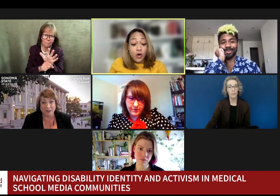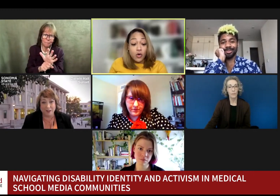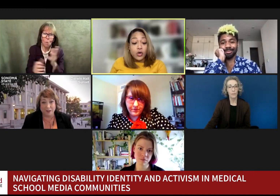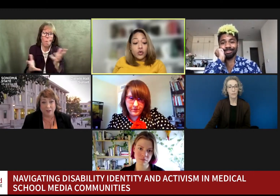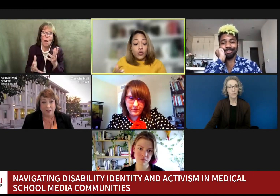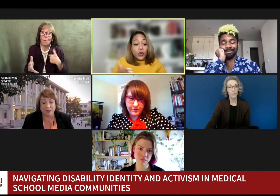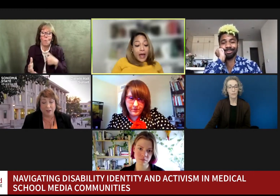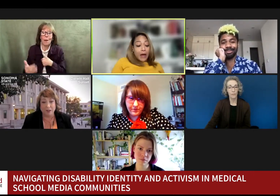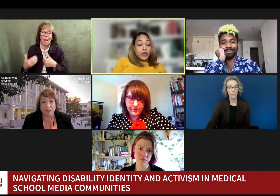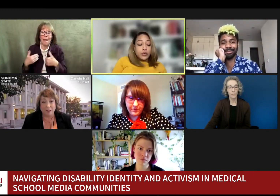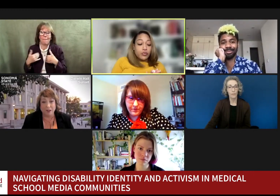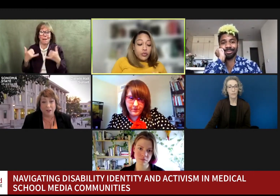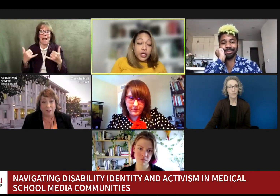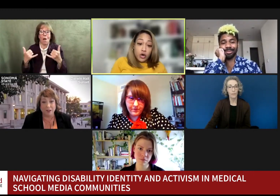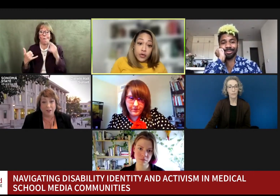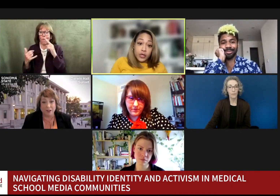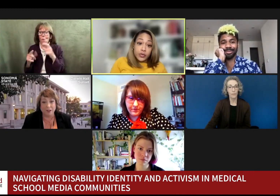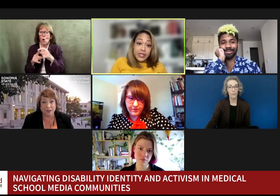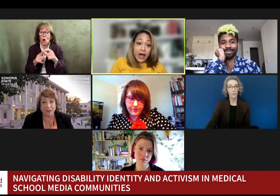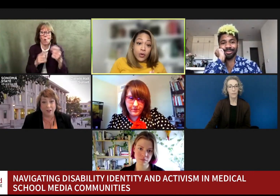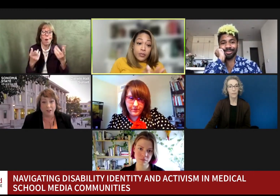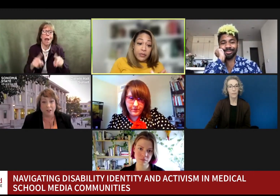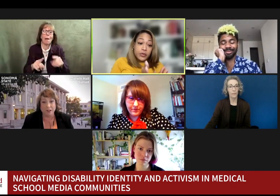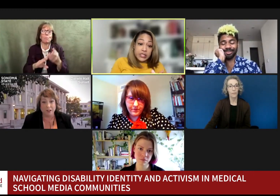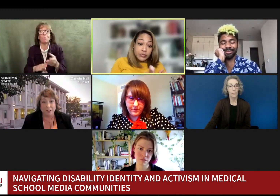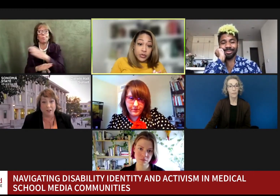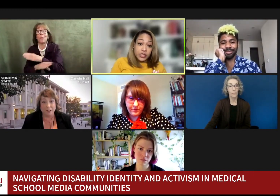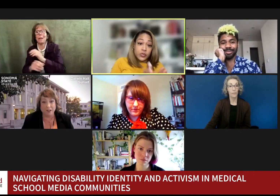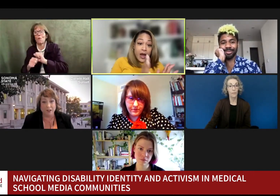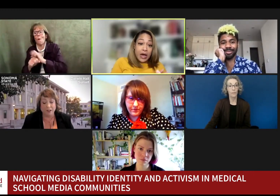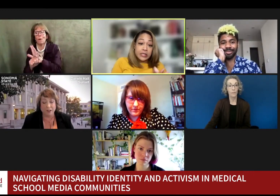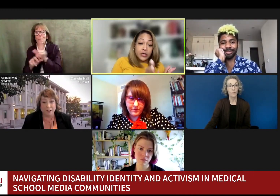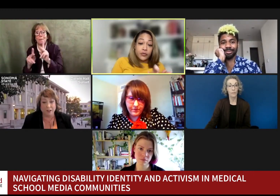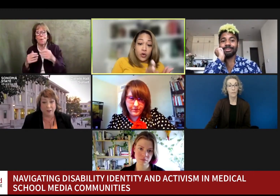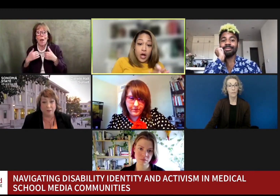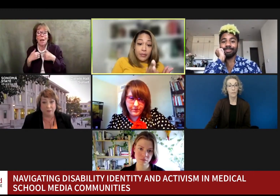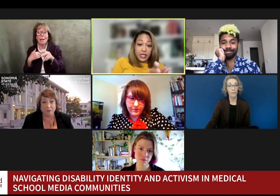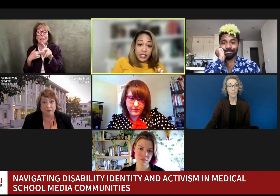what happened pre-COVID was that when people with disabilities were asking for